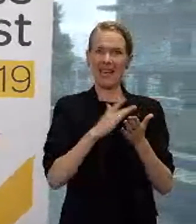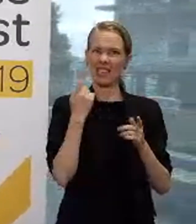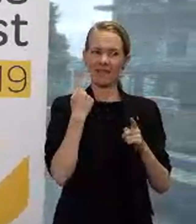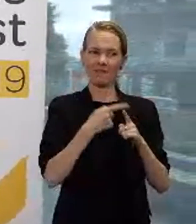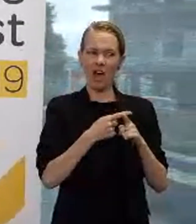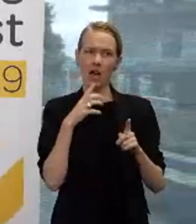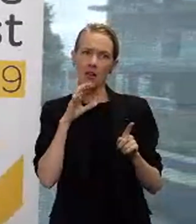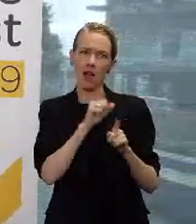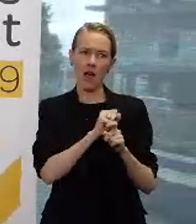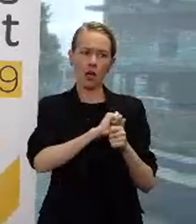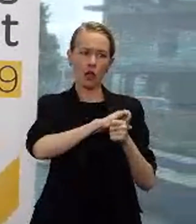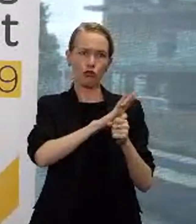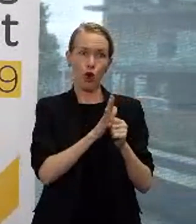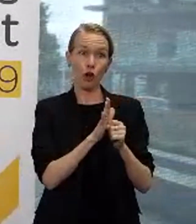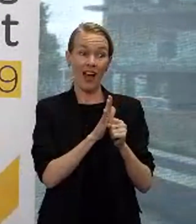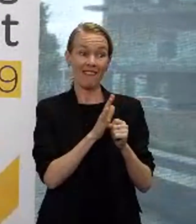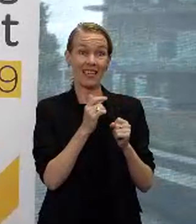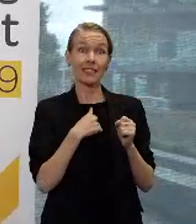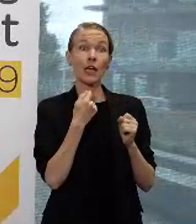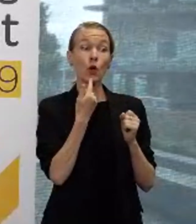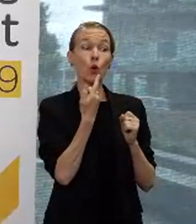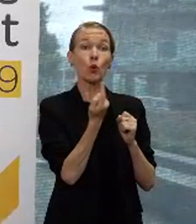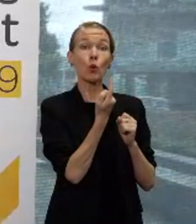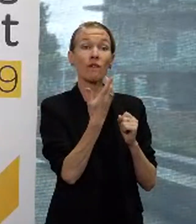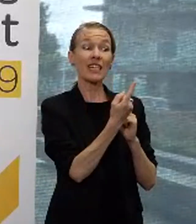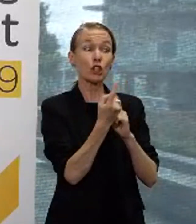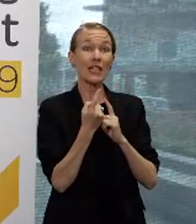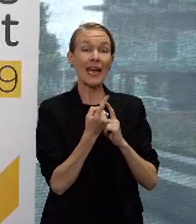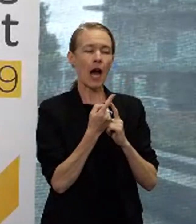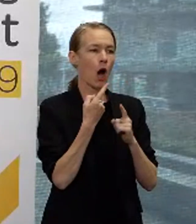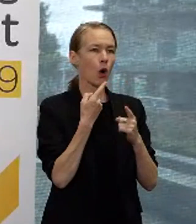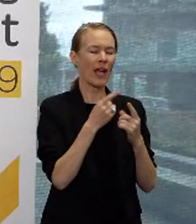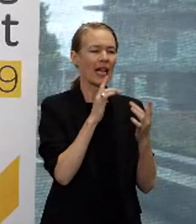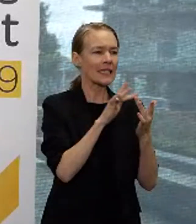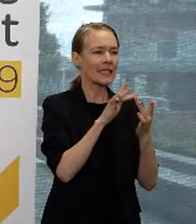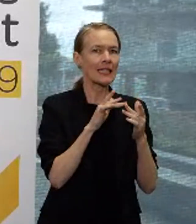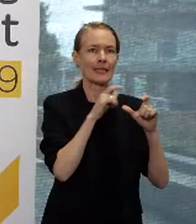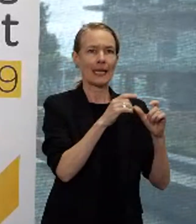within a space of a few hours after receiving the test result yesterday afternoon.